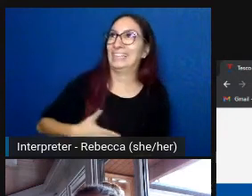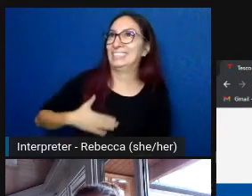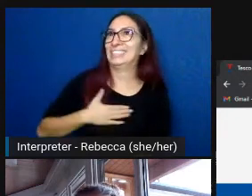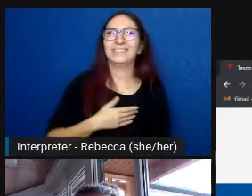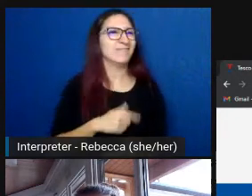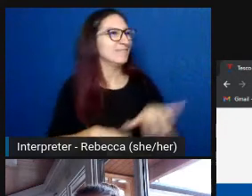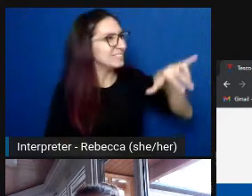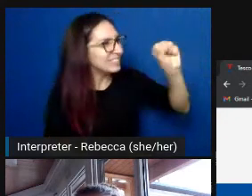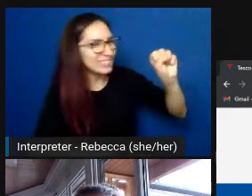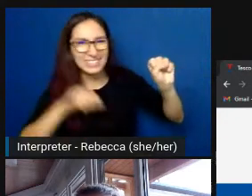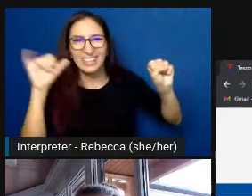It speaks randomly.